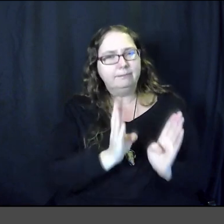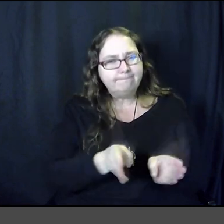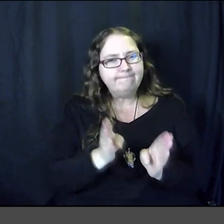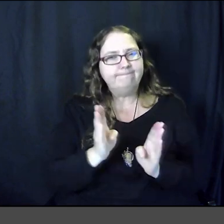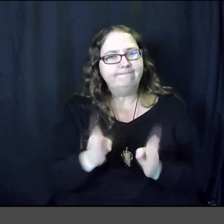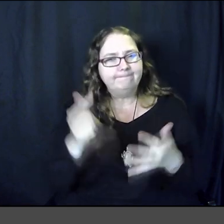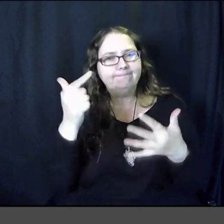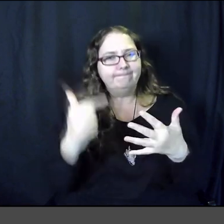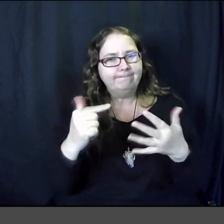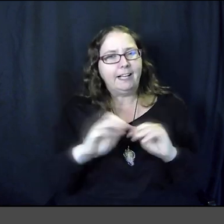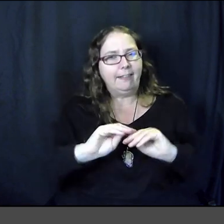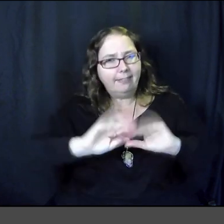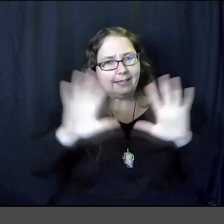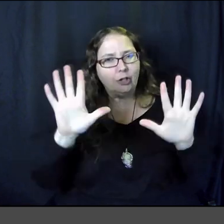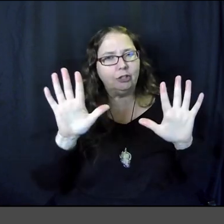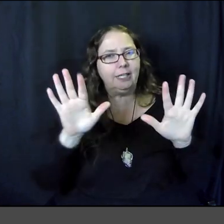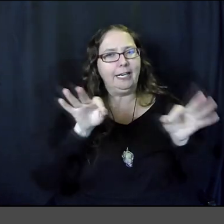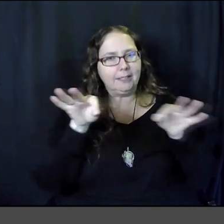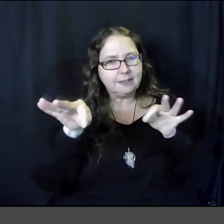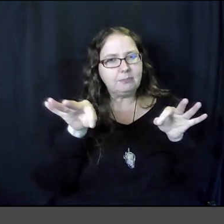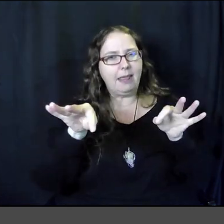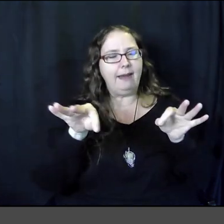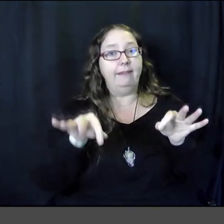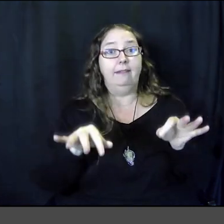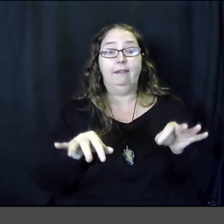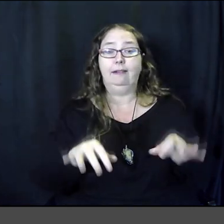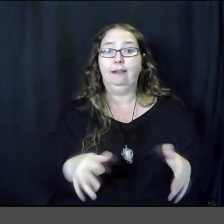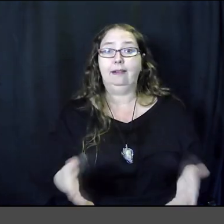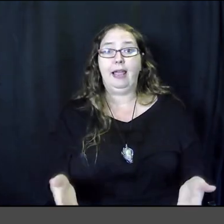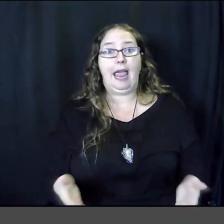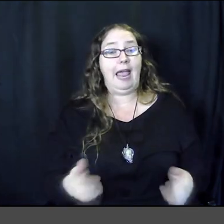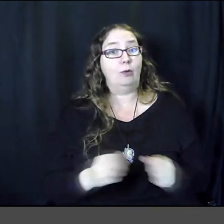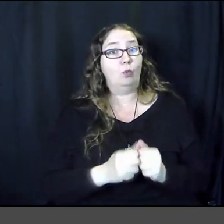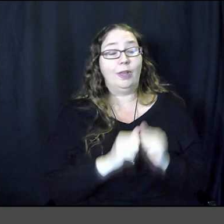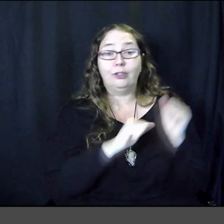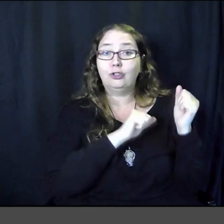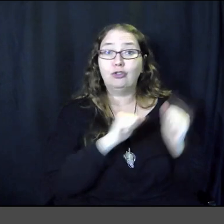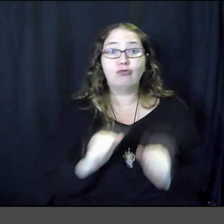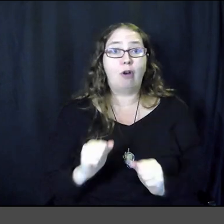AND IN ACCESSIBLY WITH STRONG SCHOLARSHIP, STRONG ACADEMIC RIGOR.